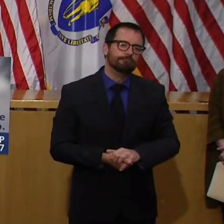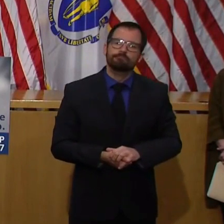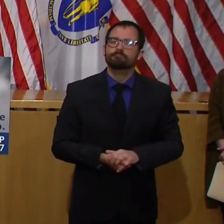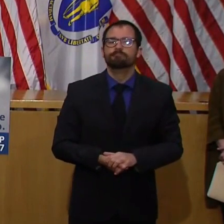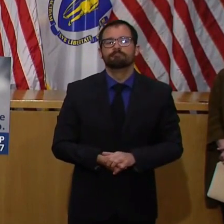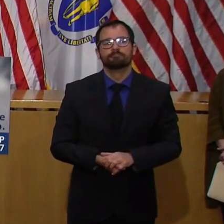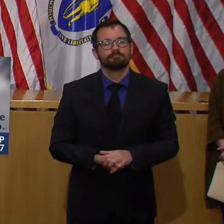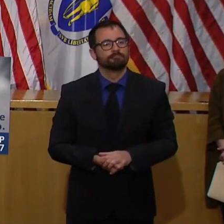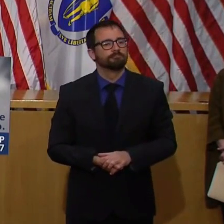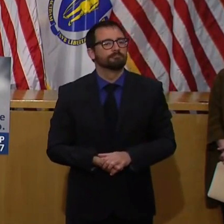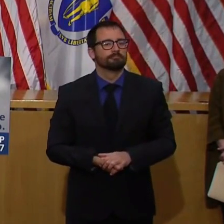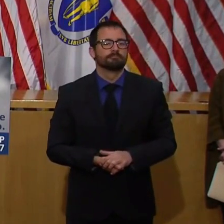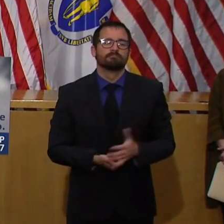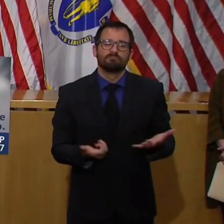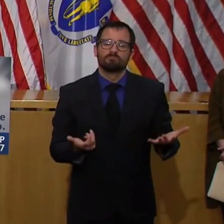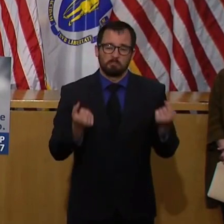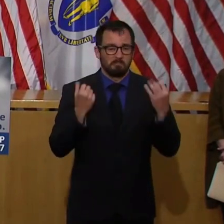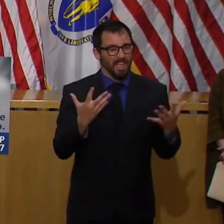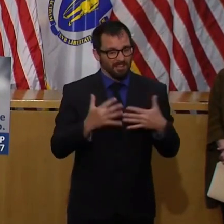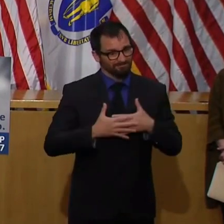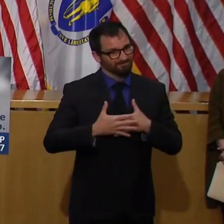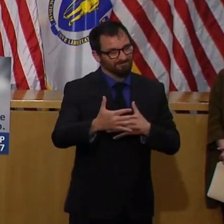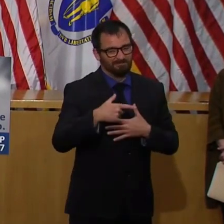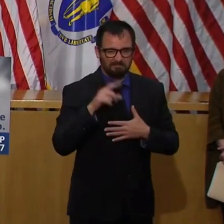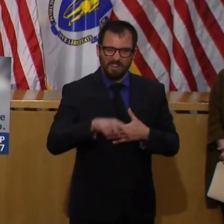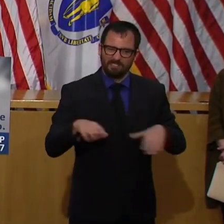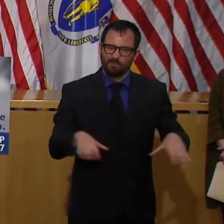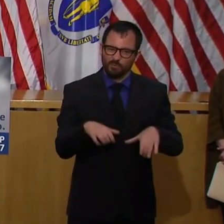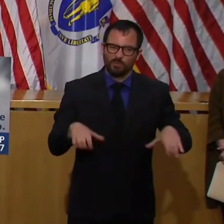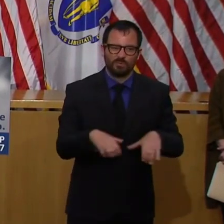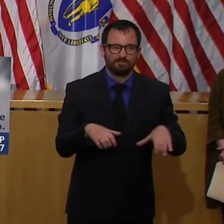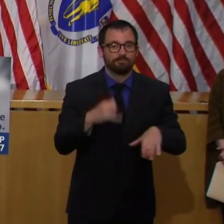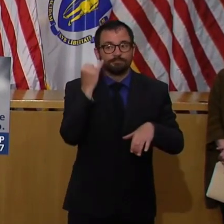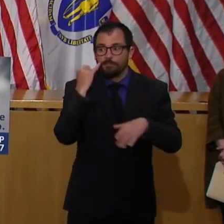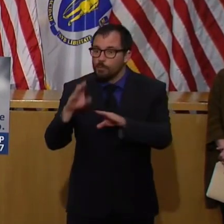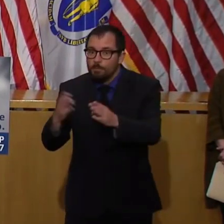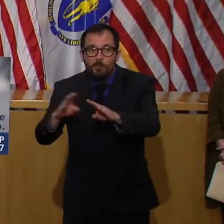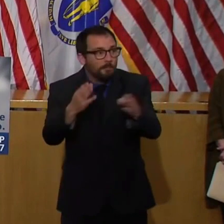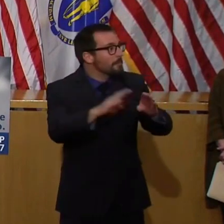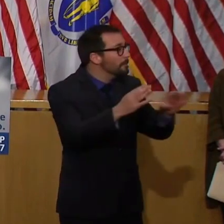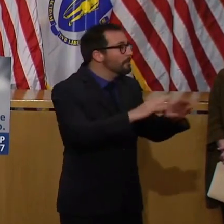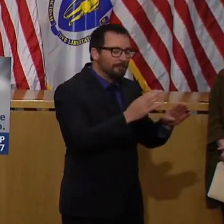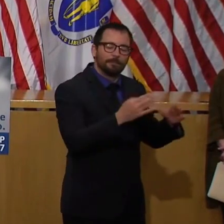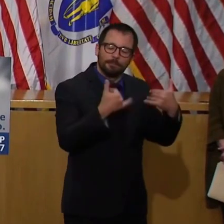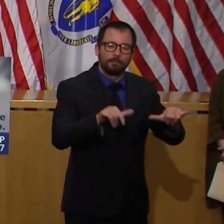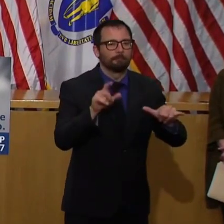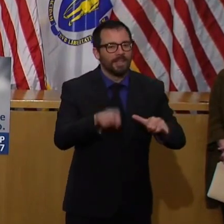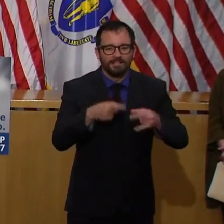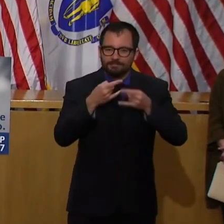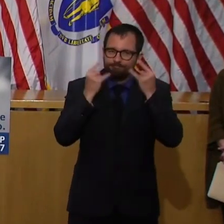RESPECT TO THIS. AS WE THINK ABOUT REOPENING THE COMMONWEALTH THERE ARE THINGS WE NEED TO DO AS PART OF OUR